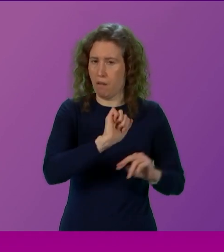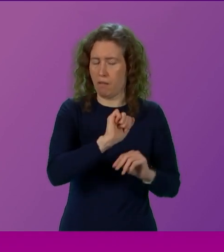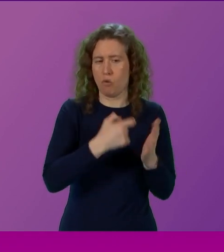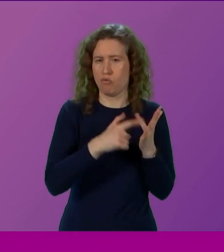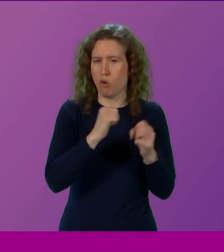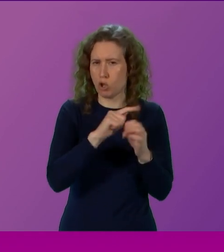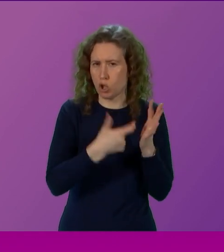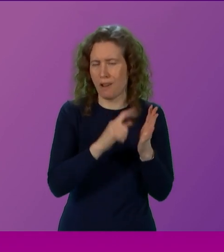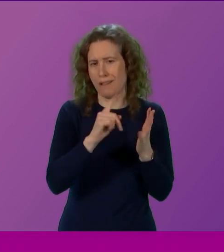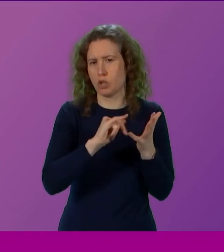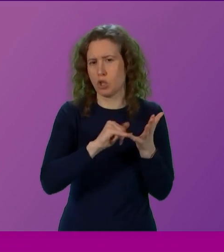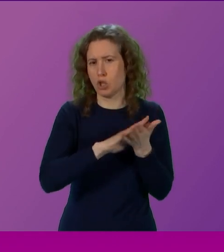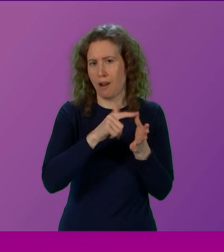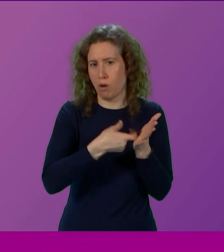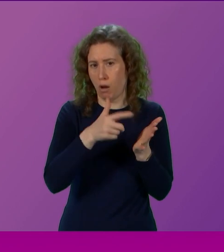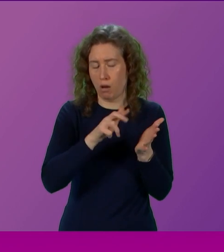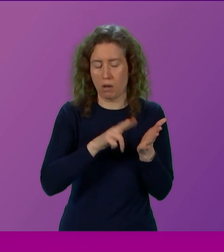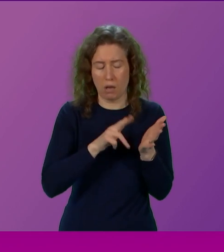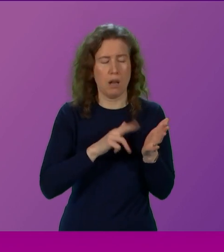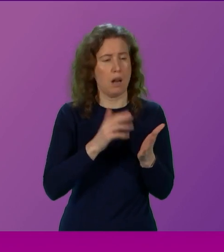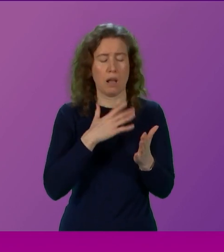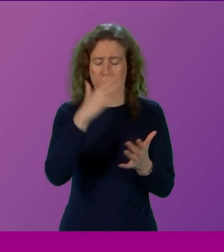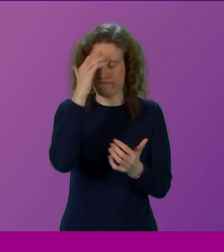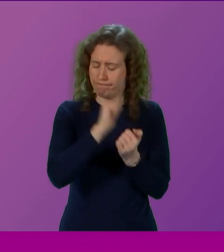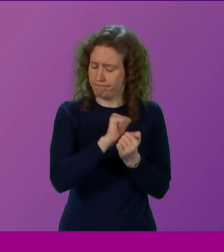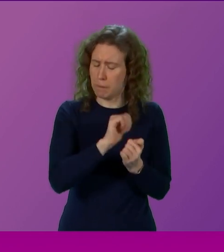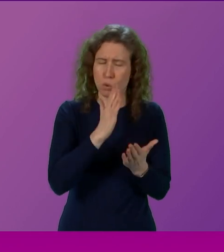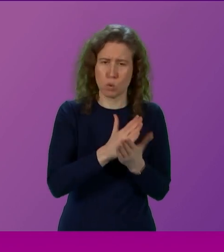thoughts remain with them at what I am sure is an incredibly difficult time for them.